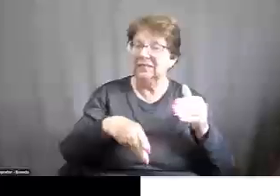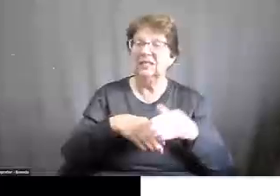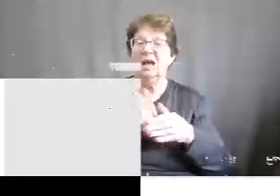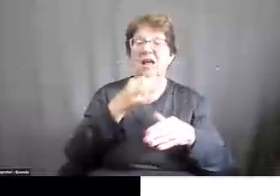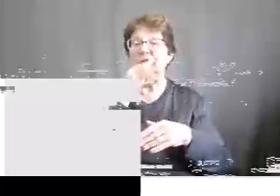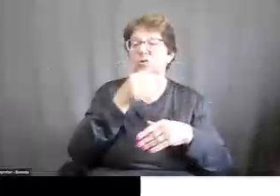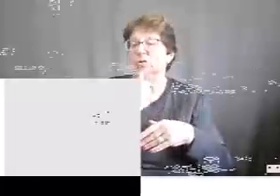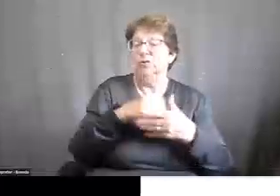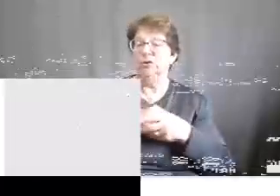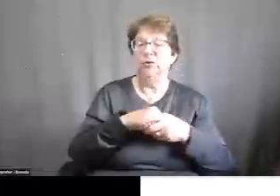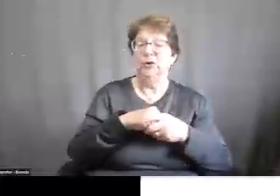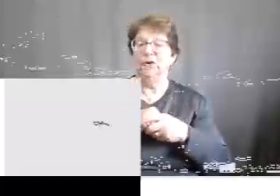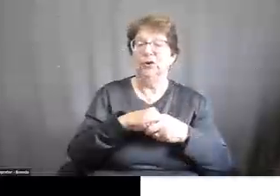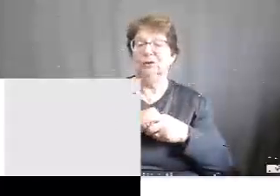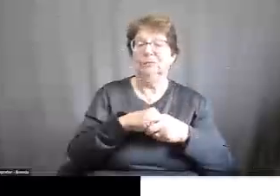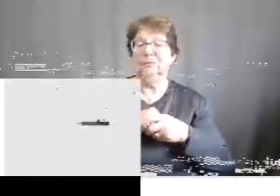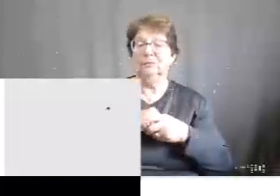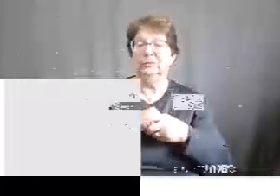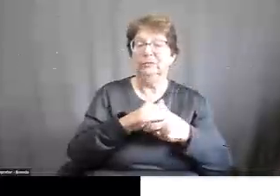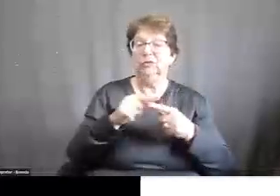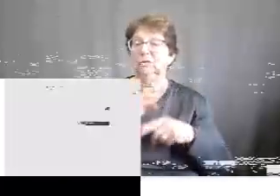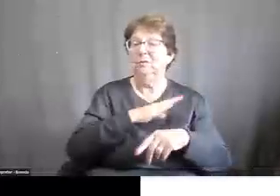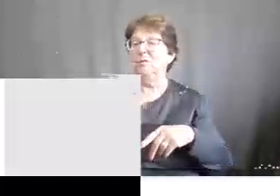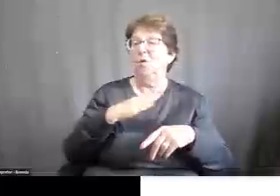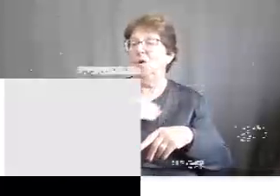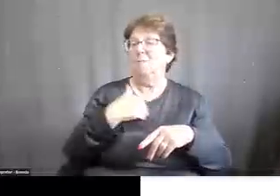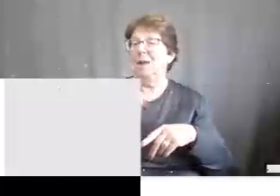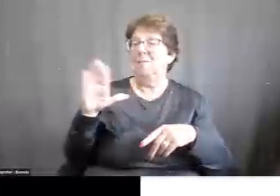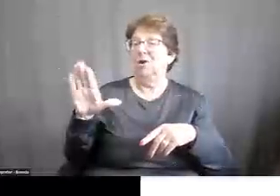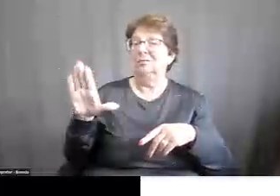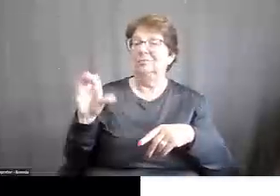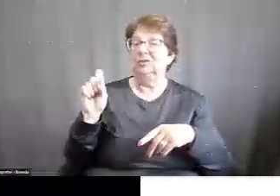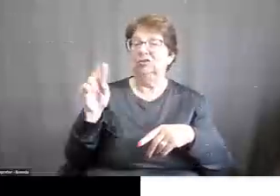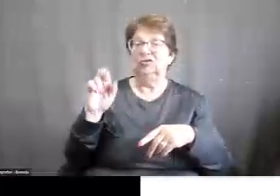Boardroom: To Board Member Strauss's comment about the Husky Stadium.